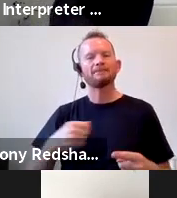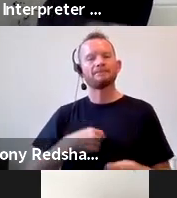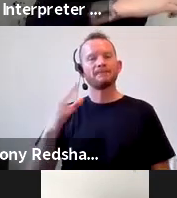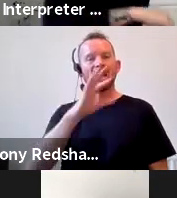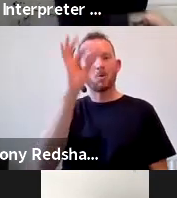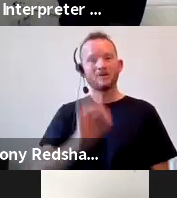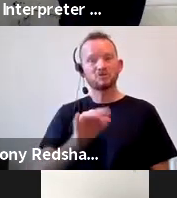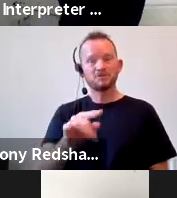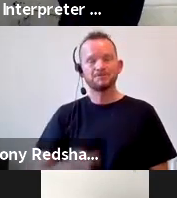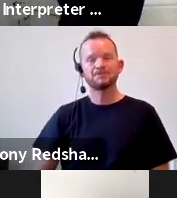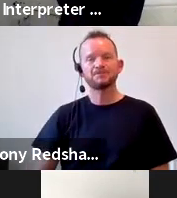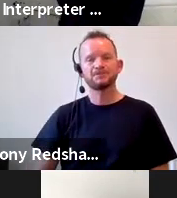Okay, so my question.